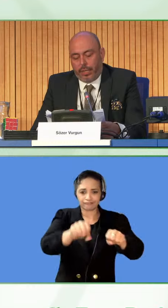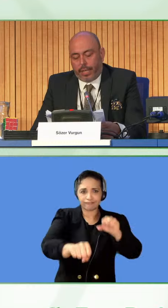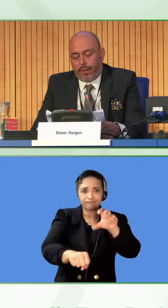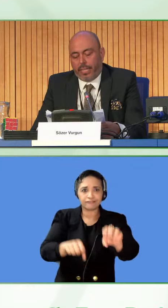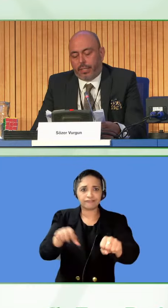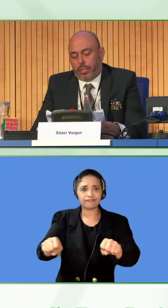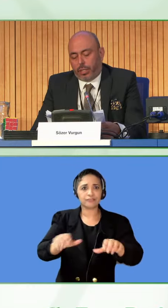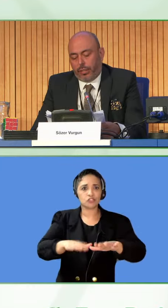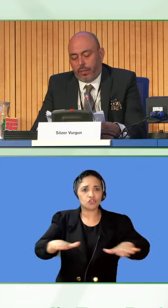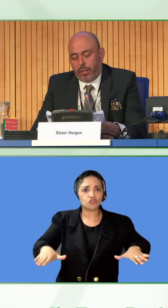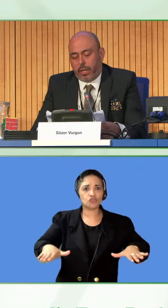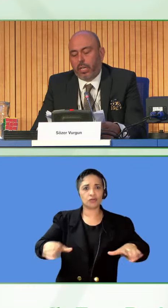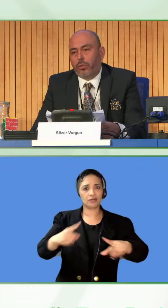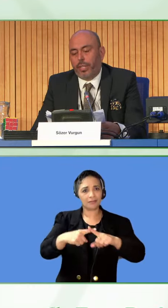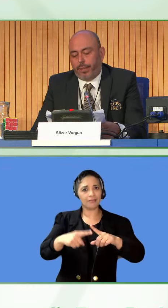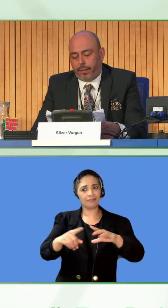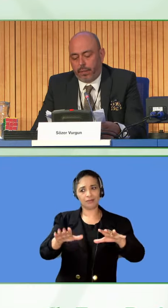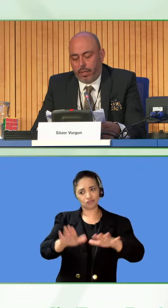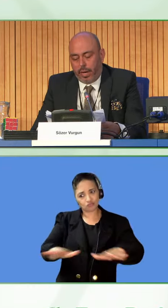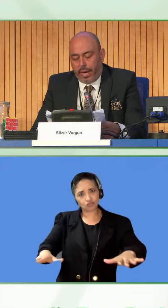disadvantaged countries.